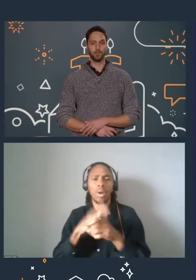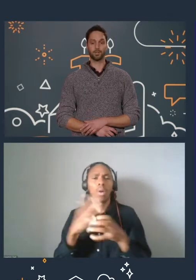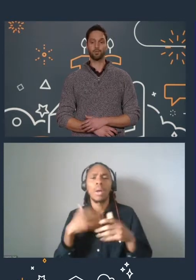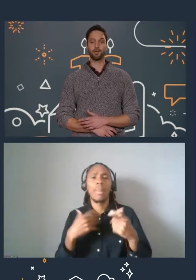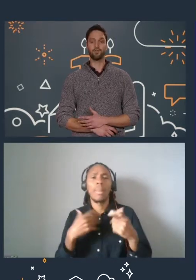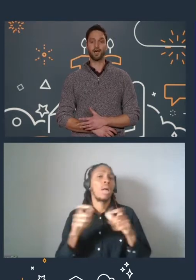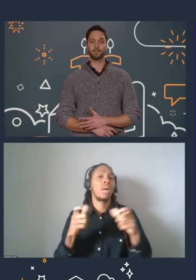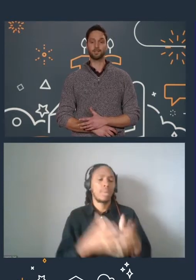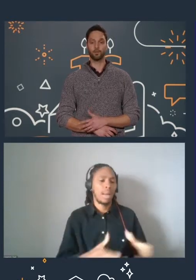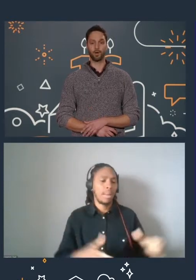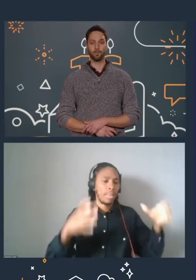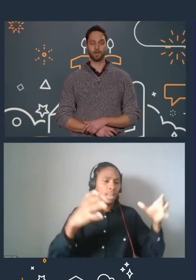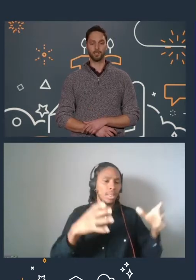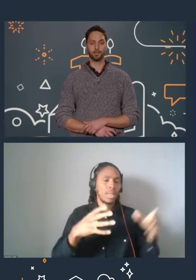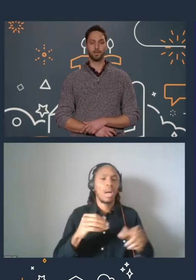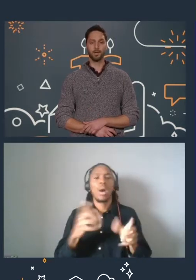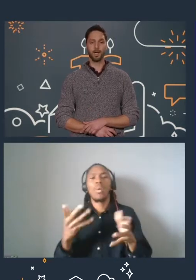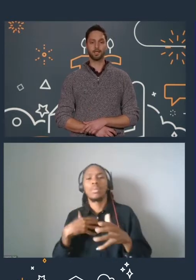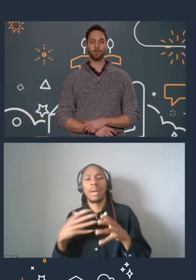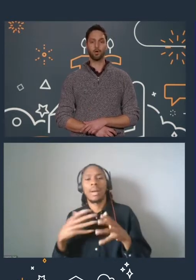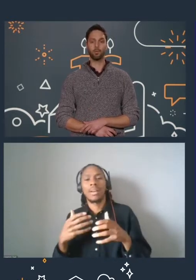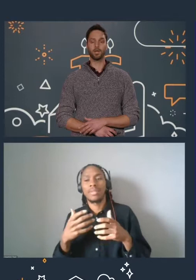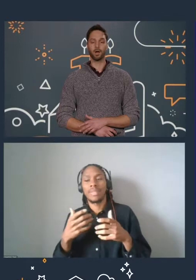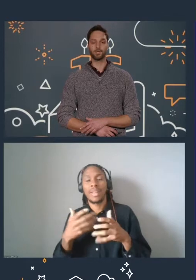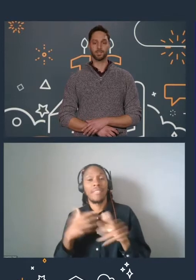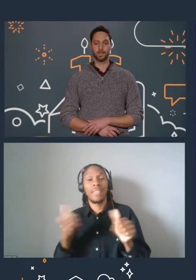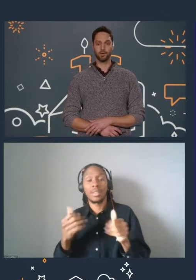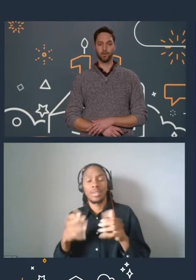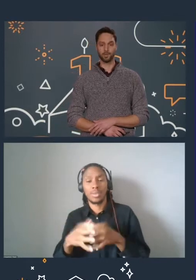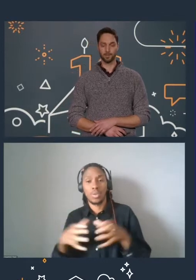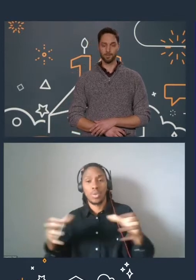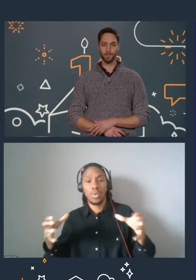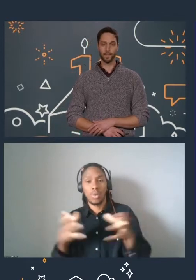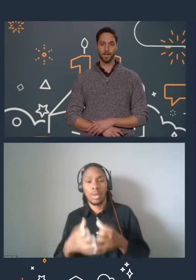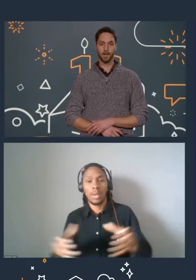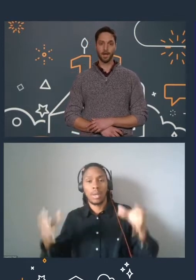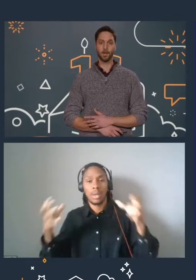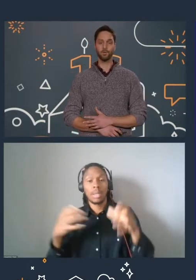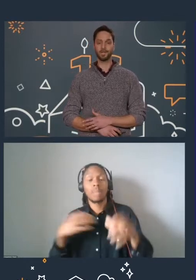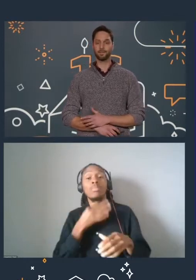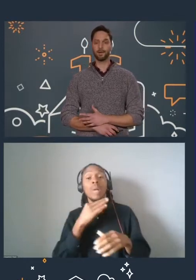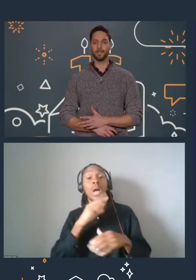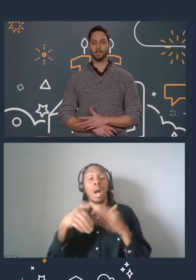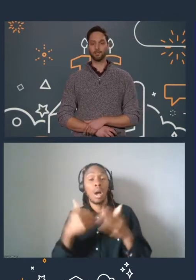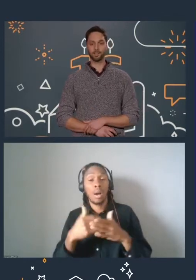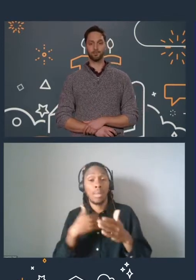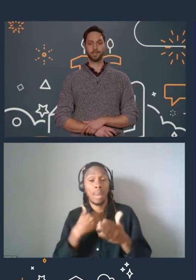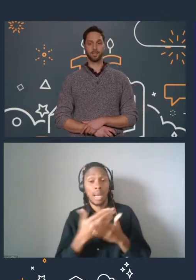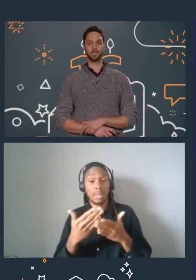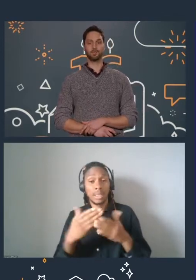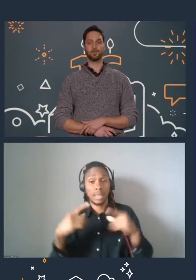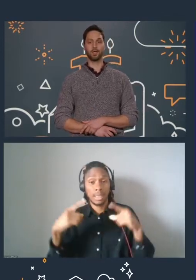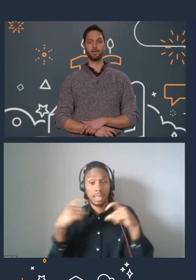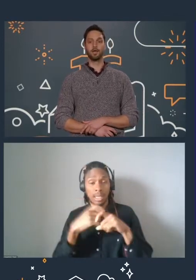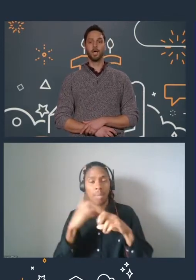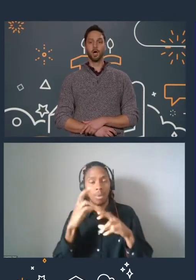What are my fastest growing buckets and are all my objects encrypted? I hope that by the end of this presentation today,